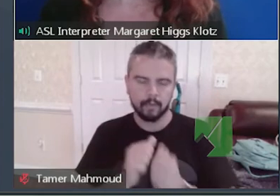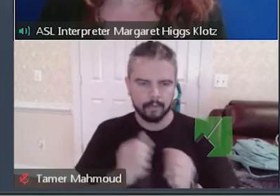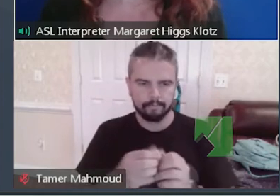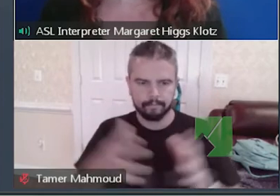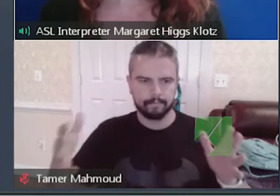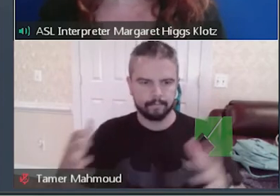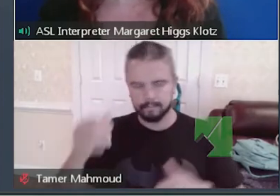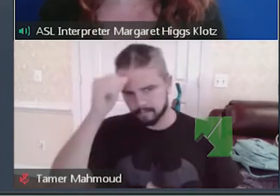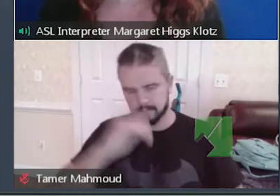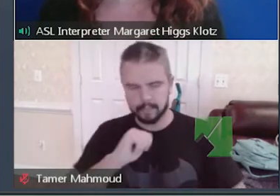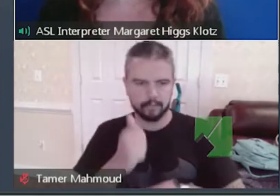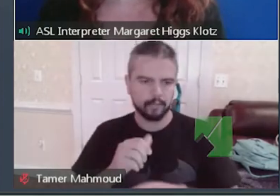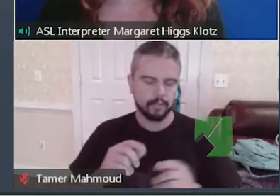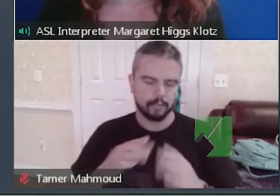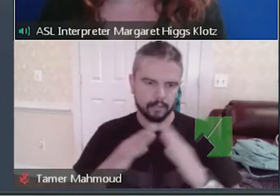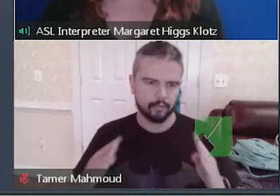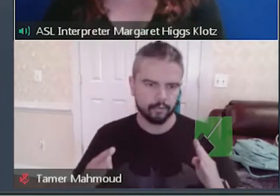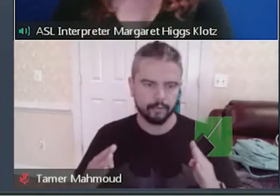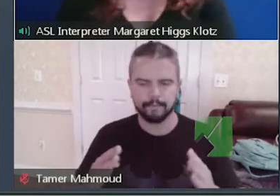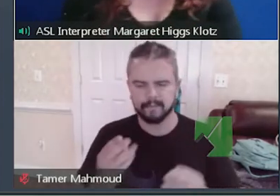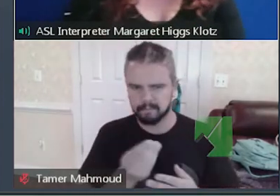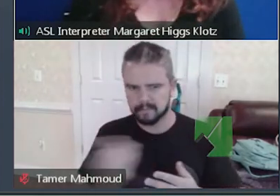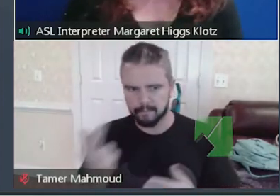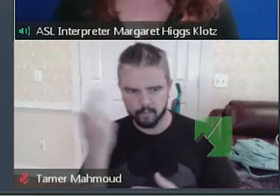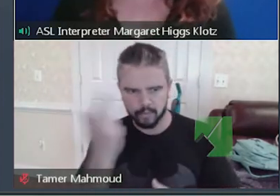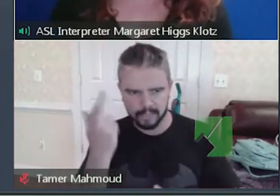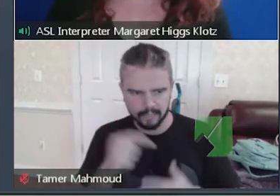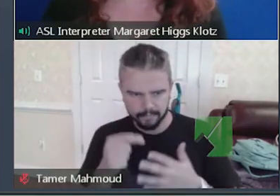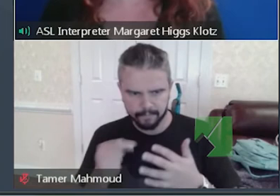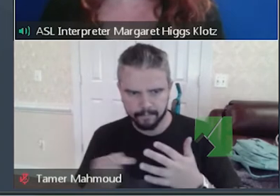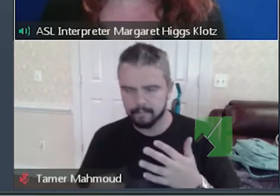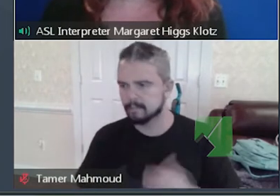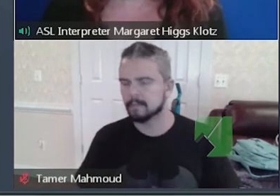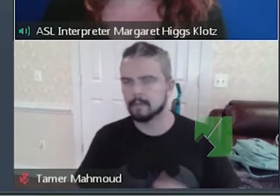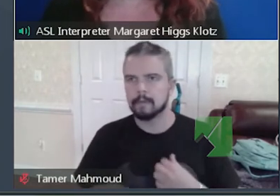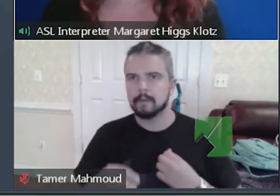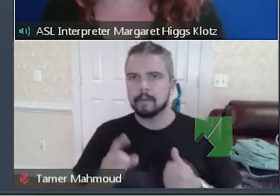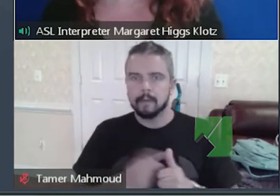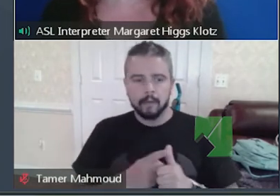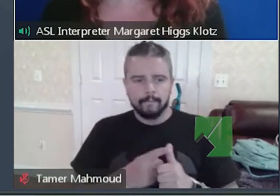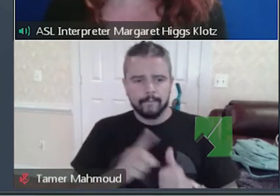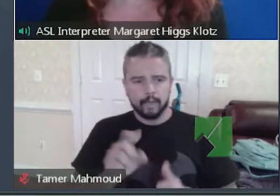and I am an opposition to the expansion on the men's shelter.